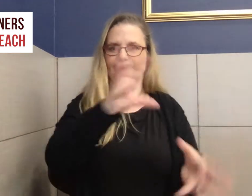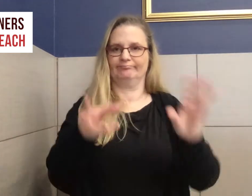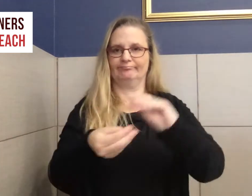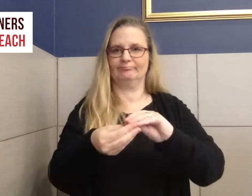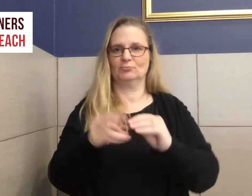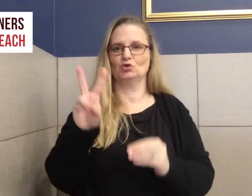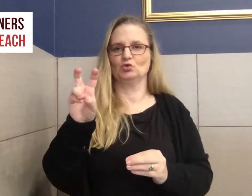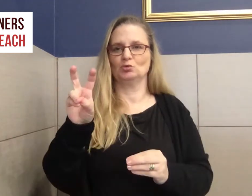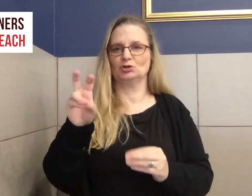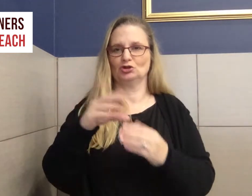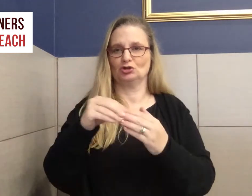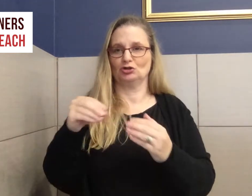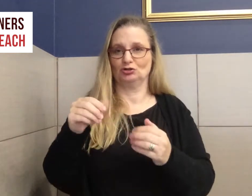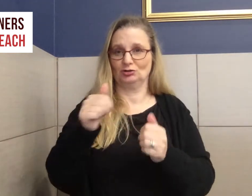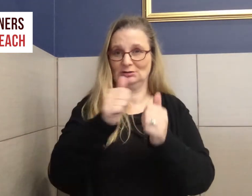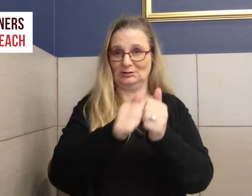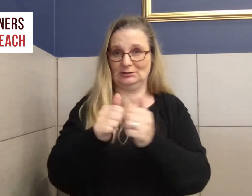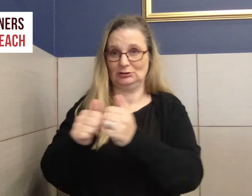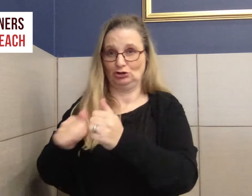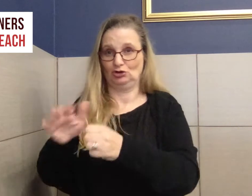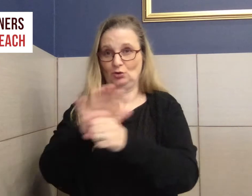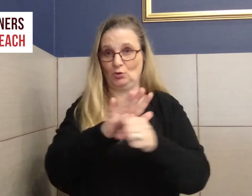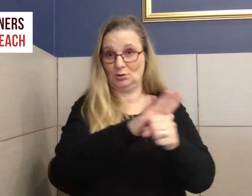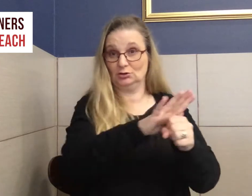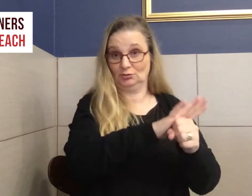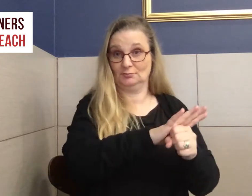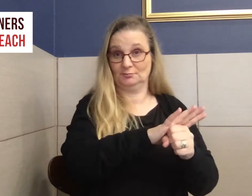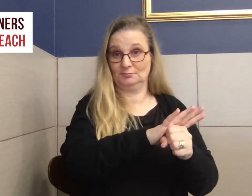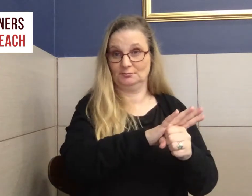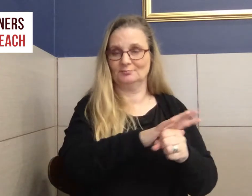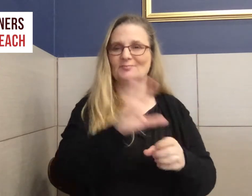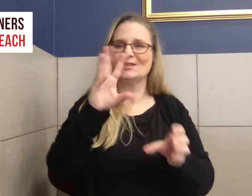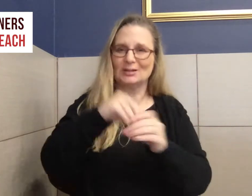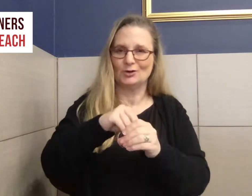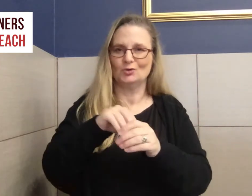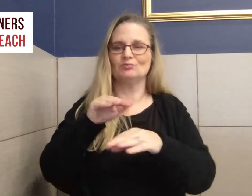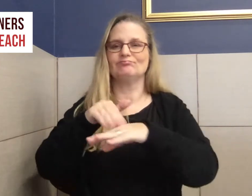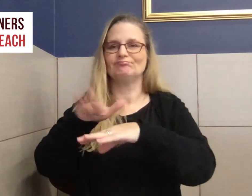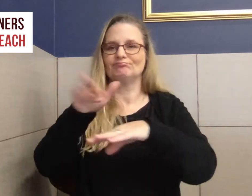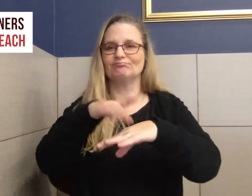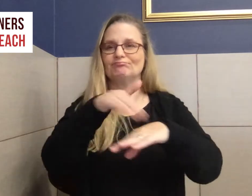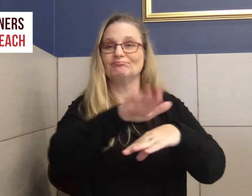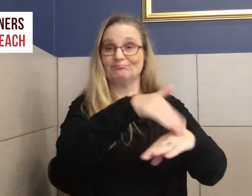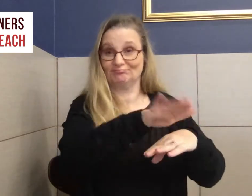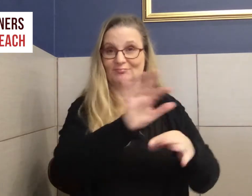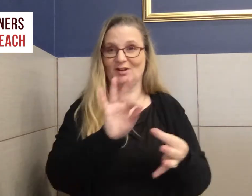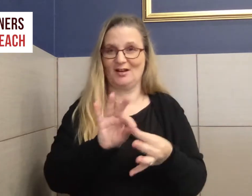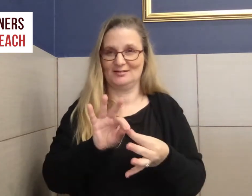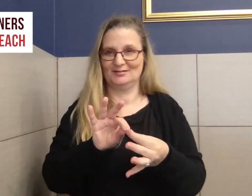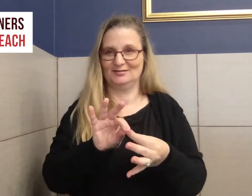It'll be $200 total for each 9 locations, including shipping costs.